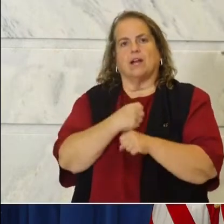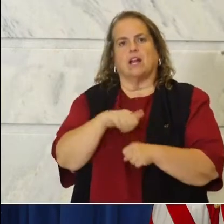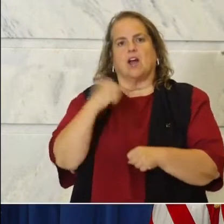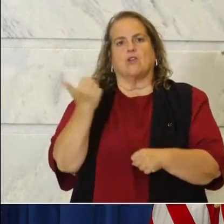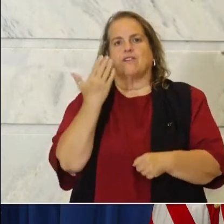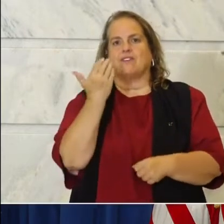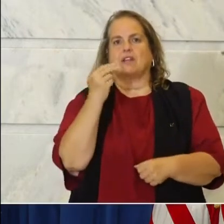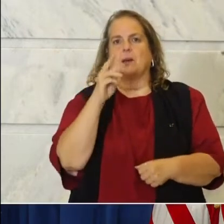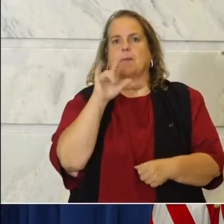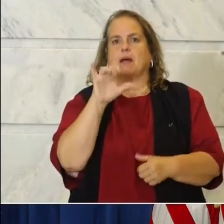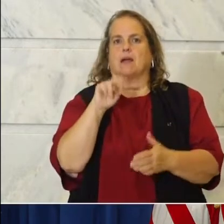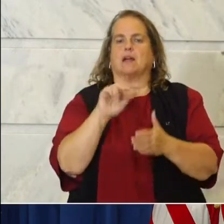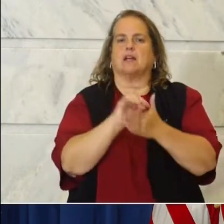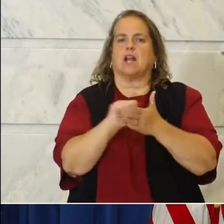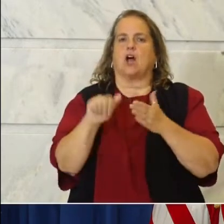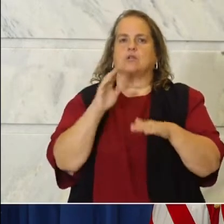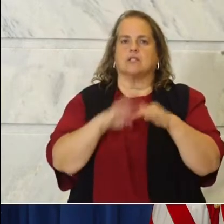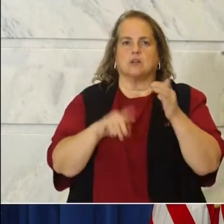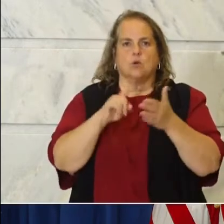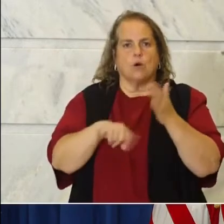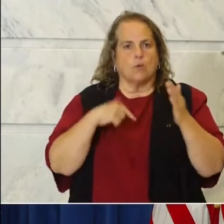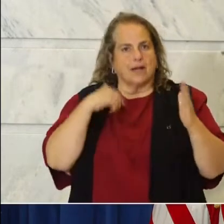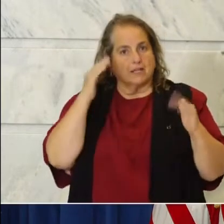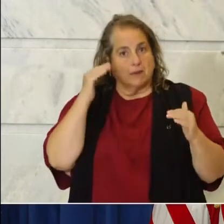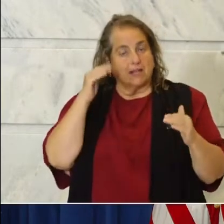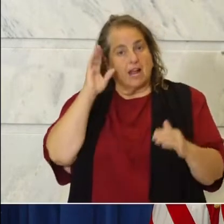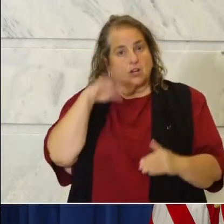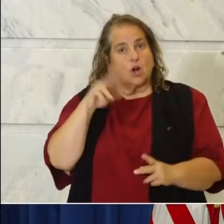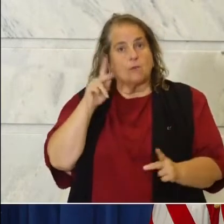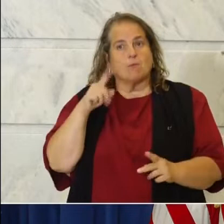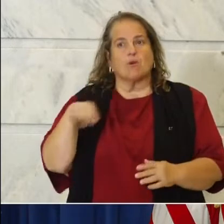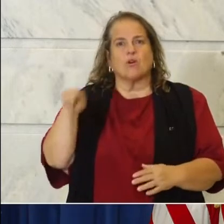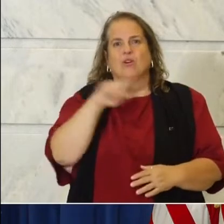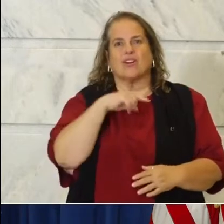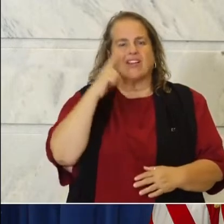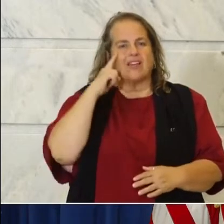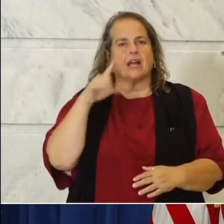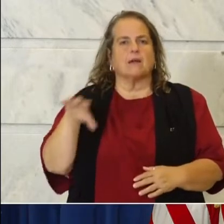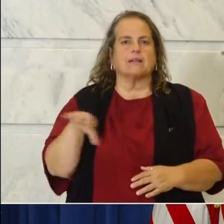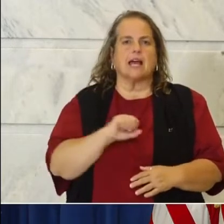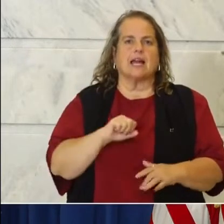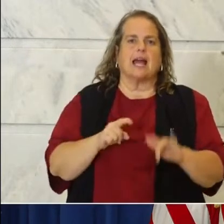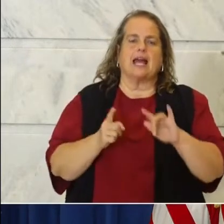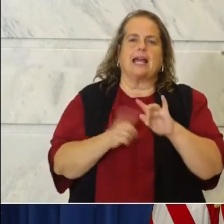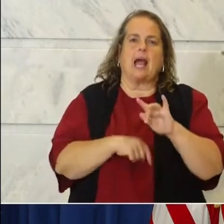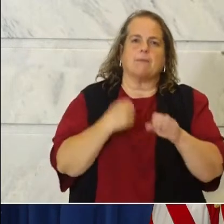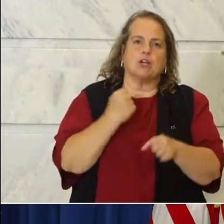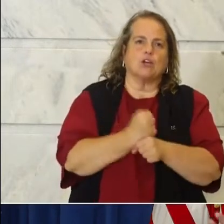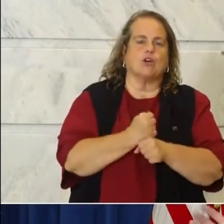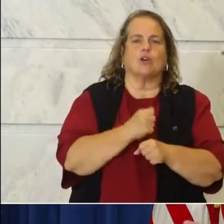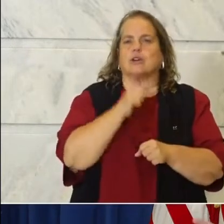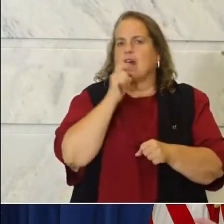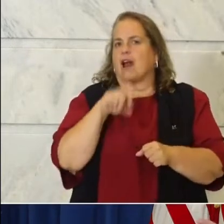year to come. Now I know there's people out there thinking about taking a gap year about not necessarily moving forward with their education in the